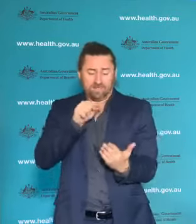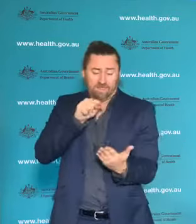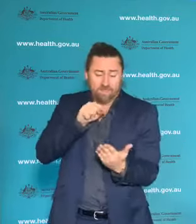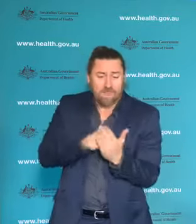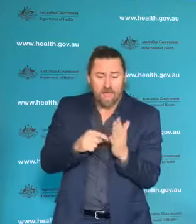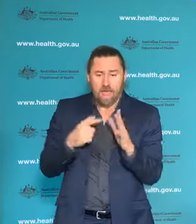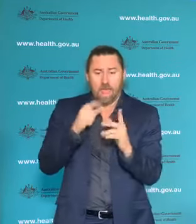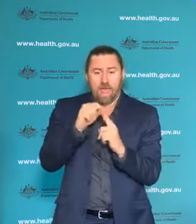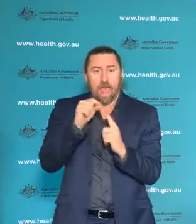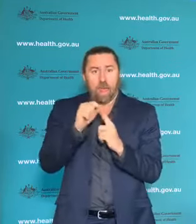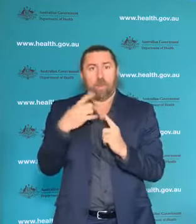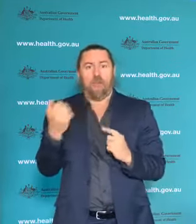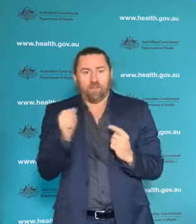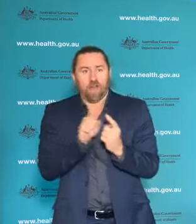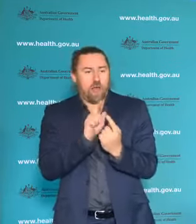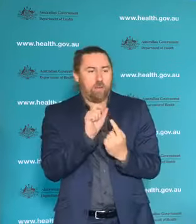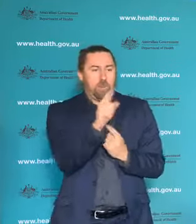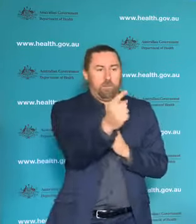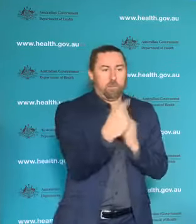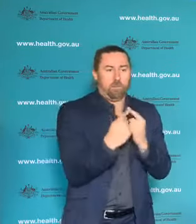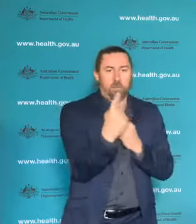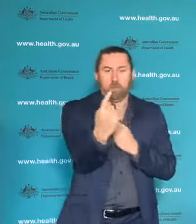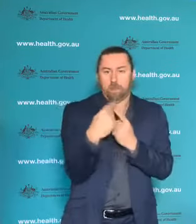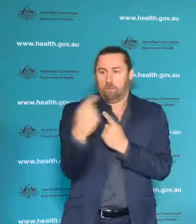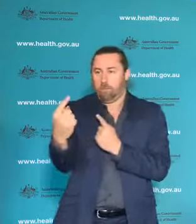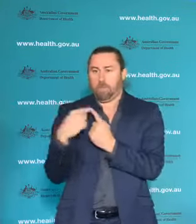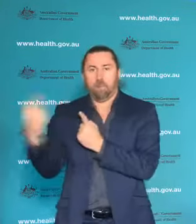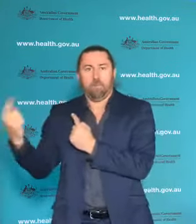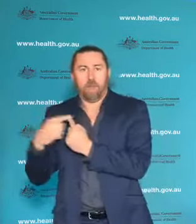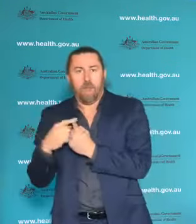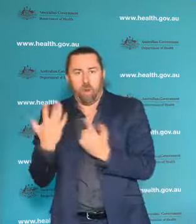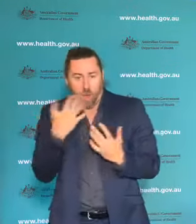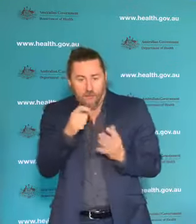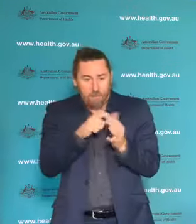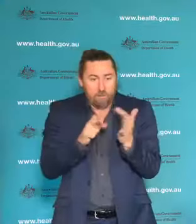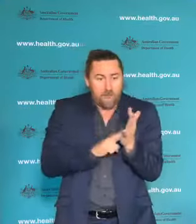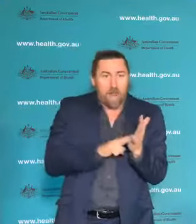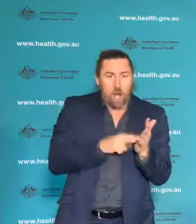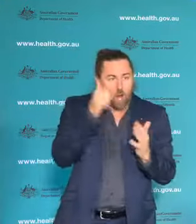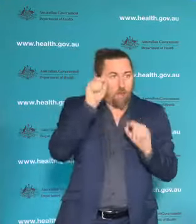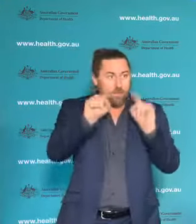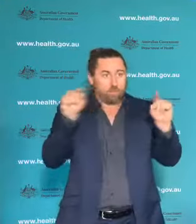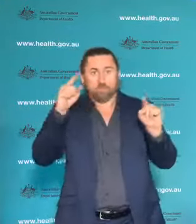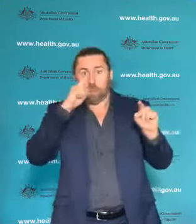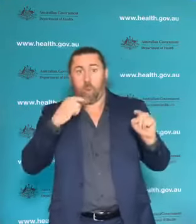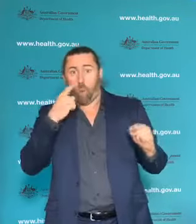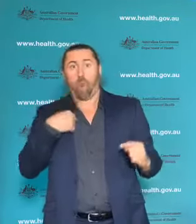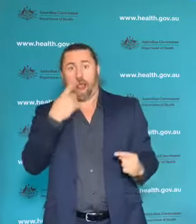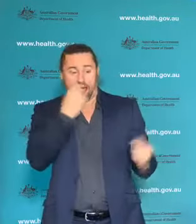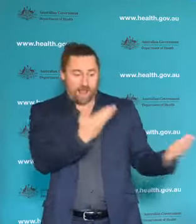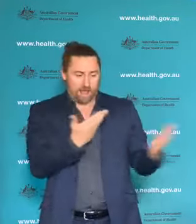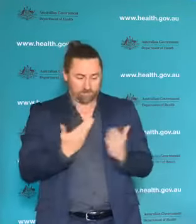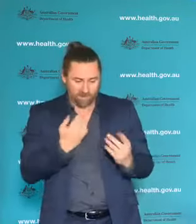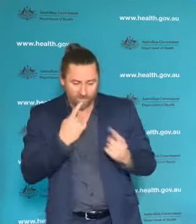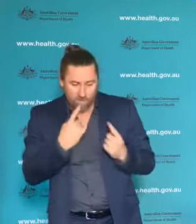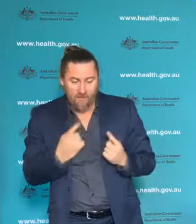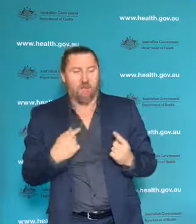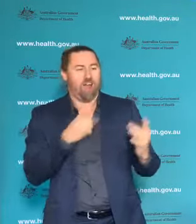of the contacts of people who have been diagnosed with COVID-19. As well as identifying the people you do know,